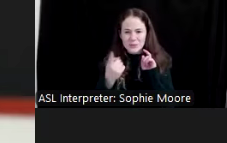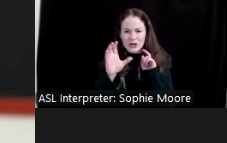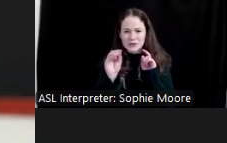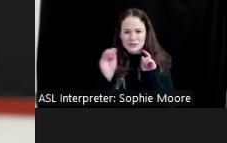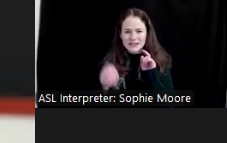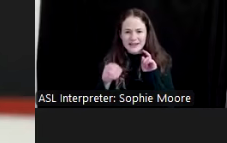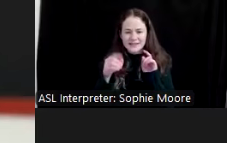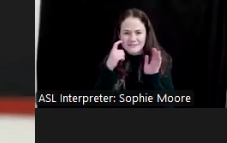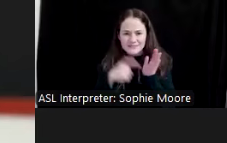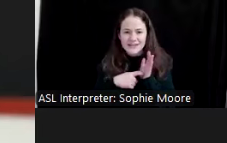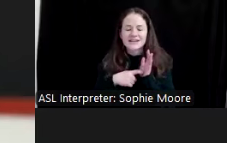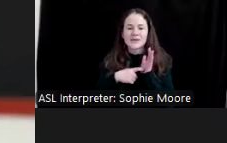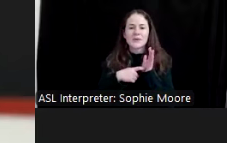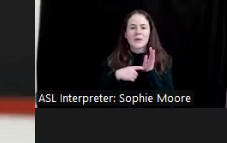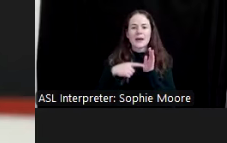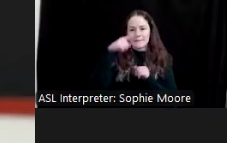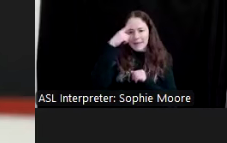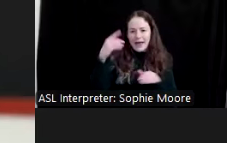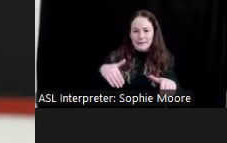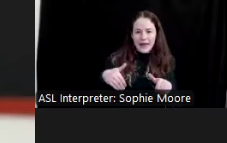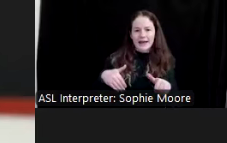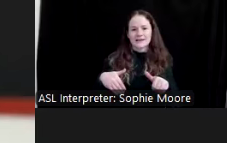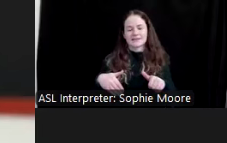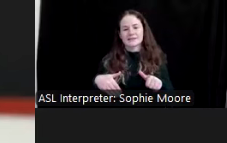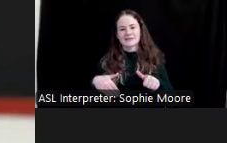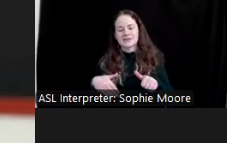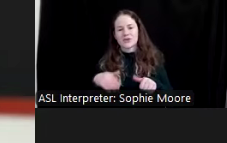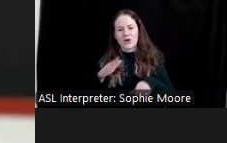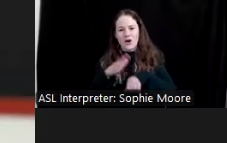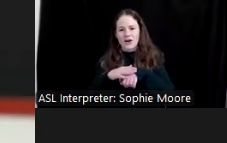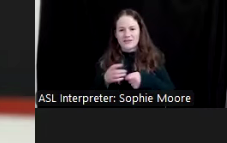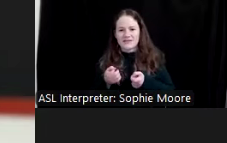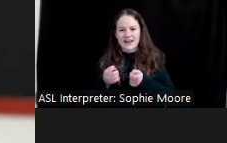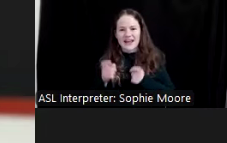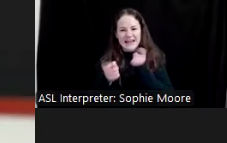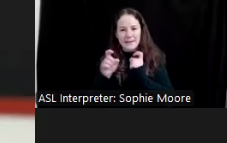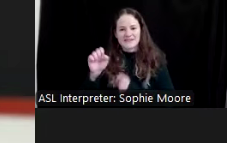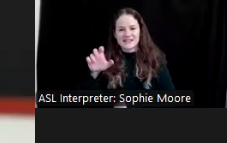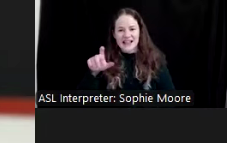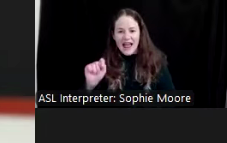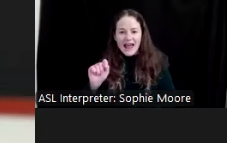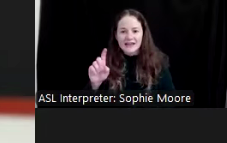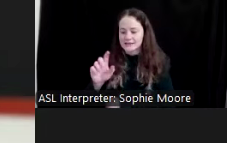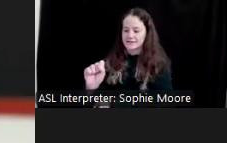adapted hockey sled with uh looks like maybe a Paralympic um hockey player. So,